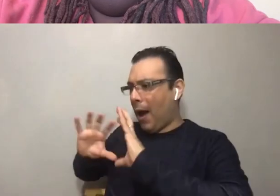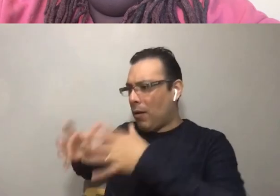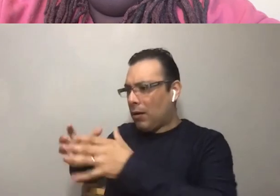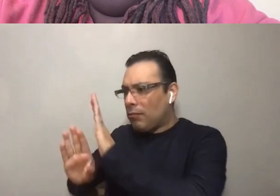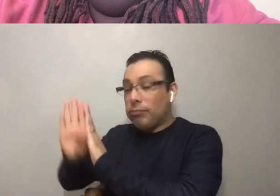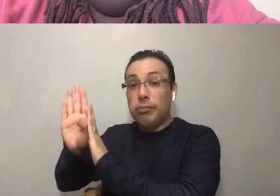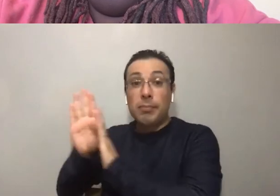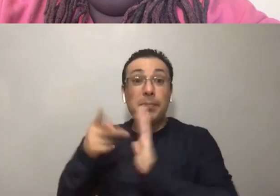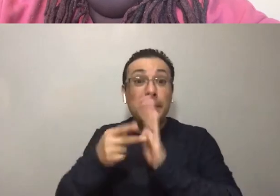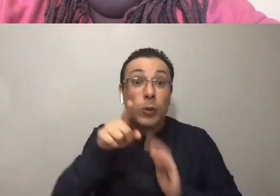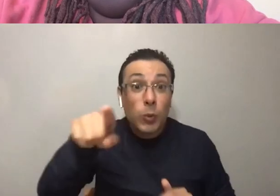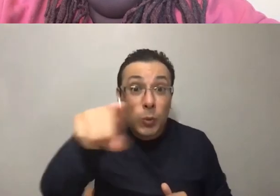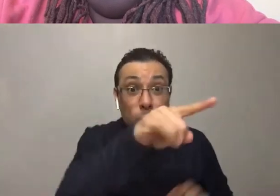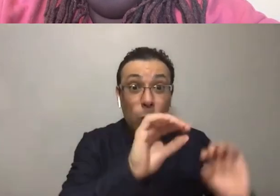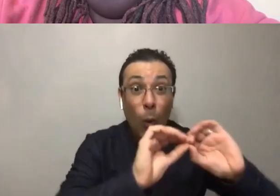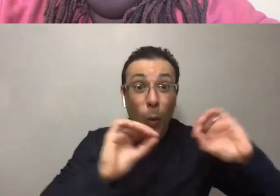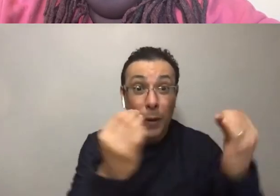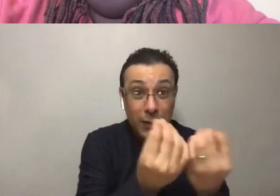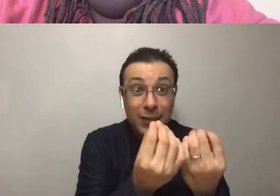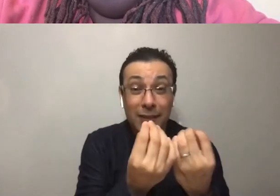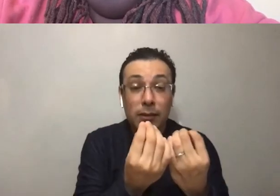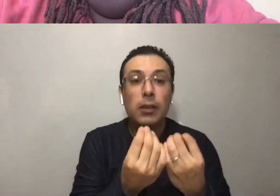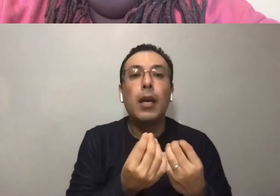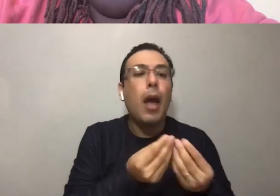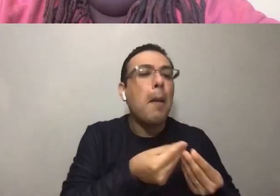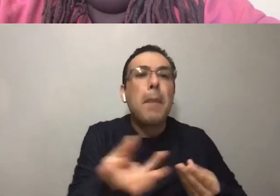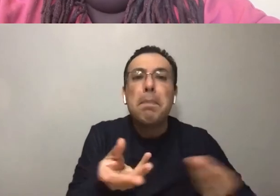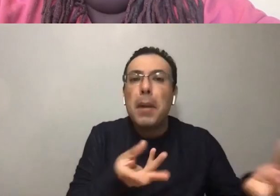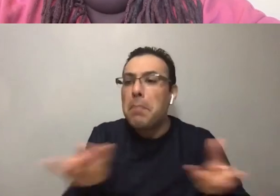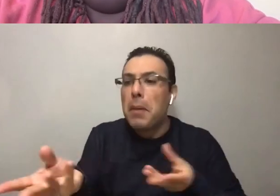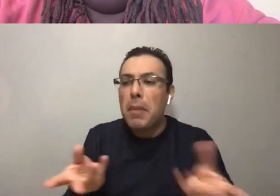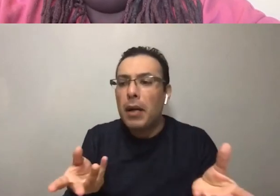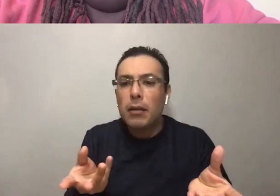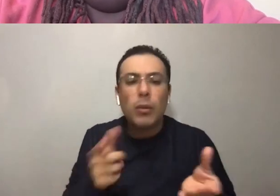who have we traditionally funded and who have we traditionally not funded?